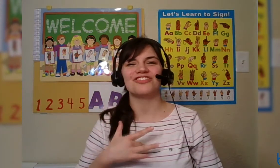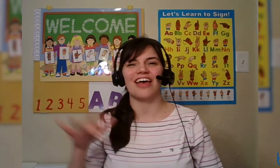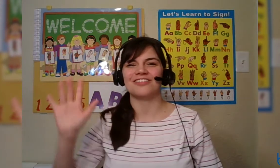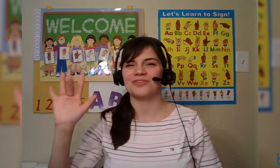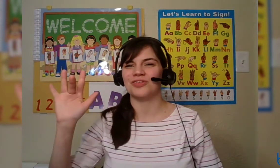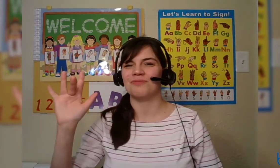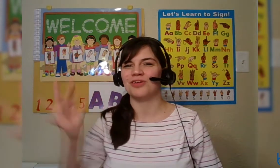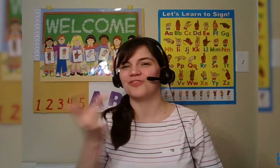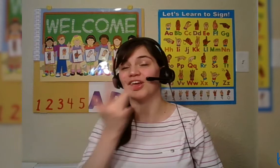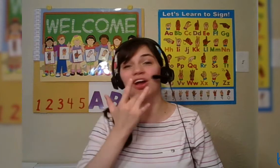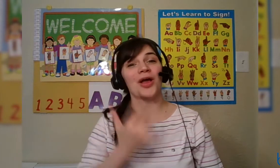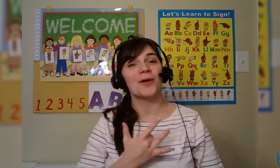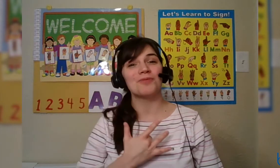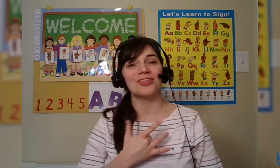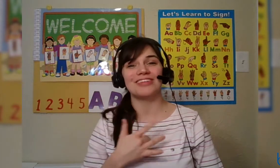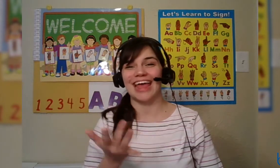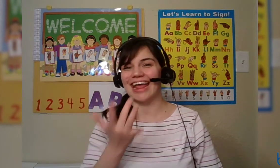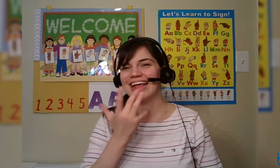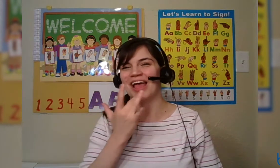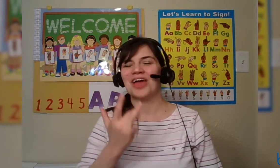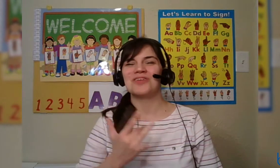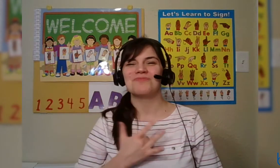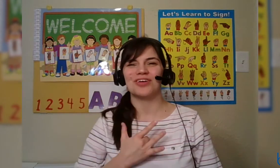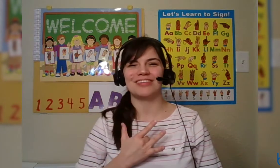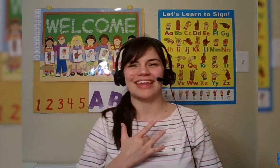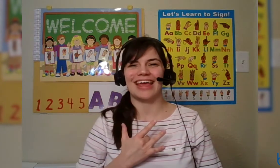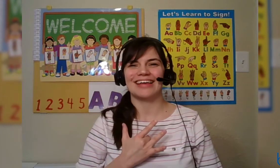chest with your middle finger: birthday. Birthday.